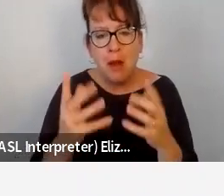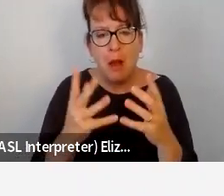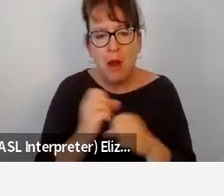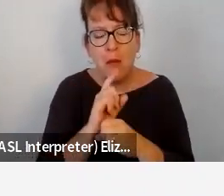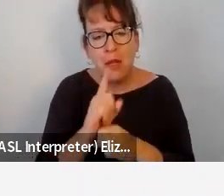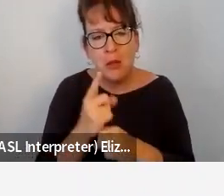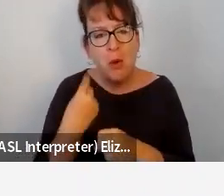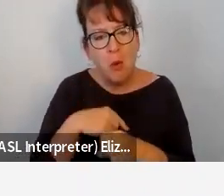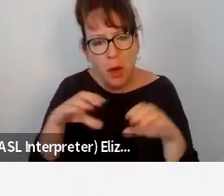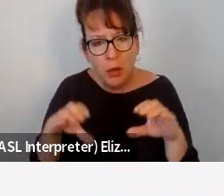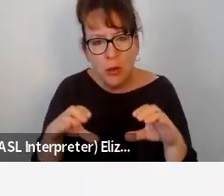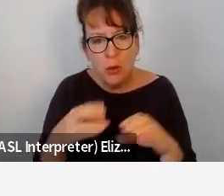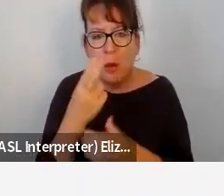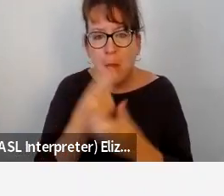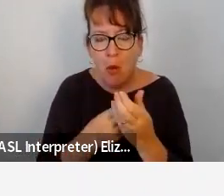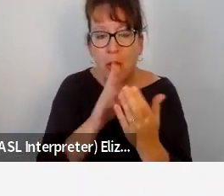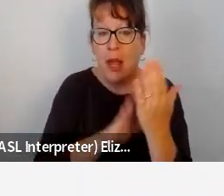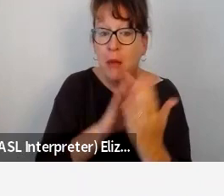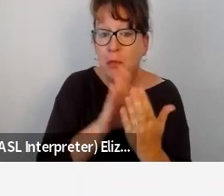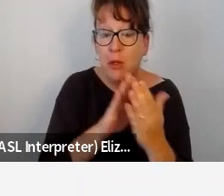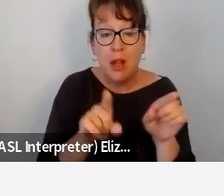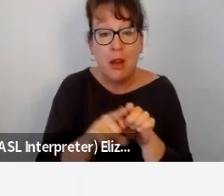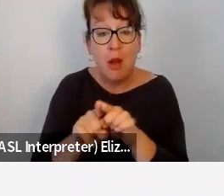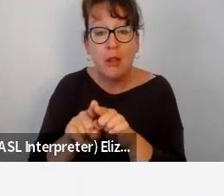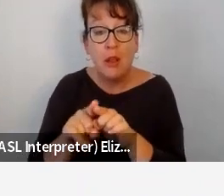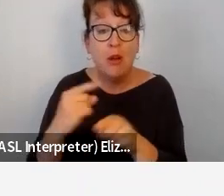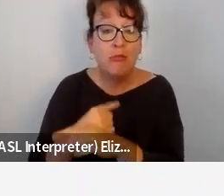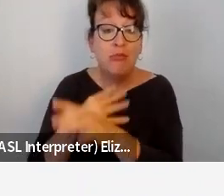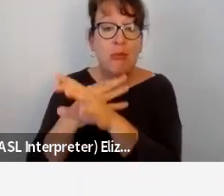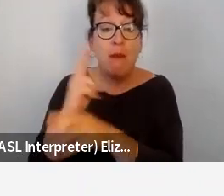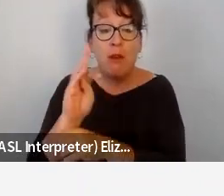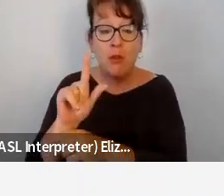input from the community. These can be meetings, these can be trainings, port tours. There's a lot